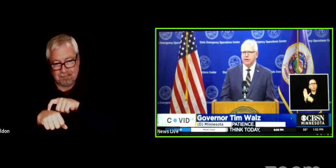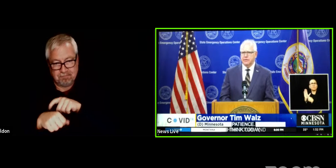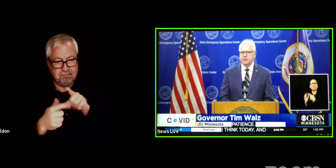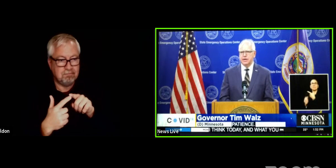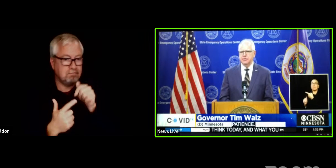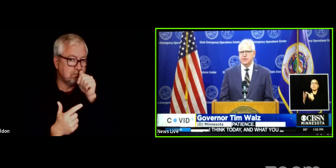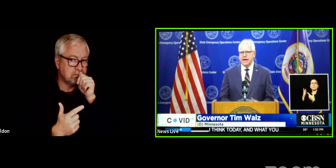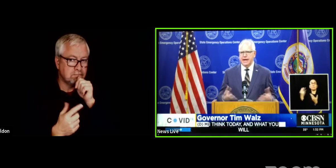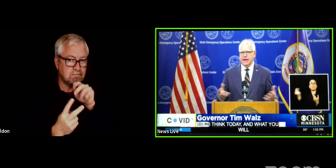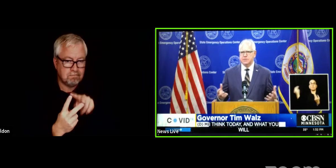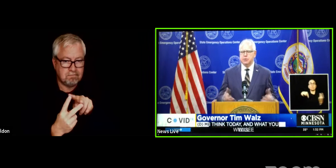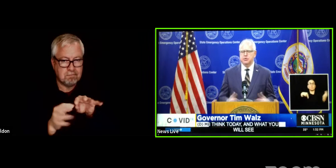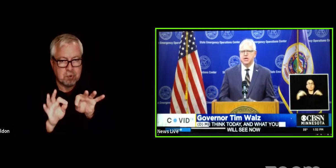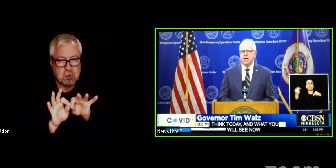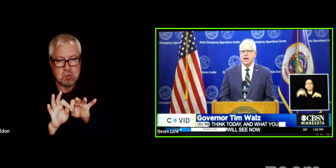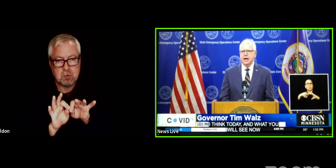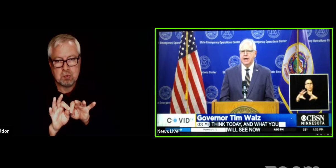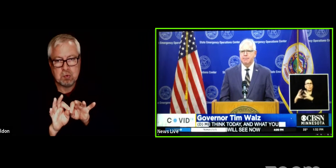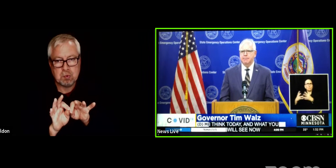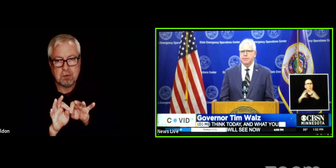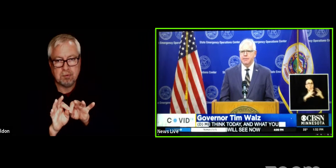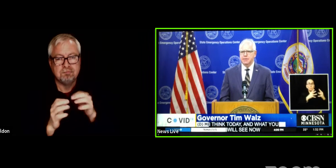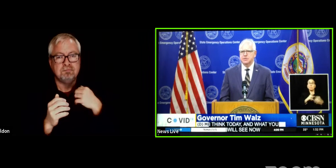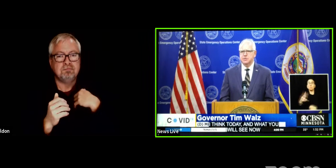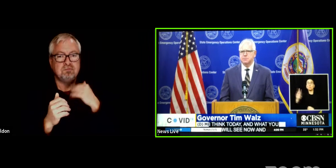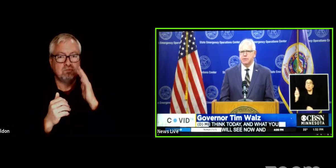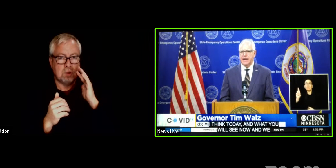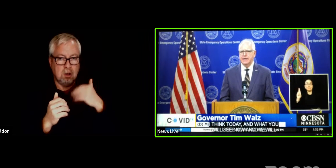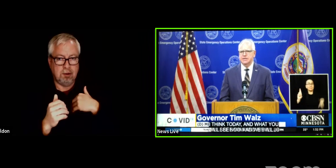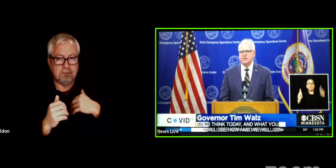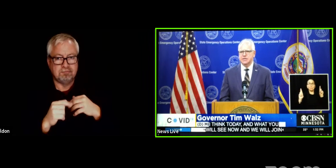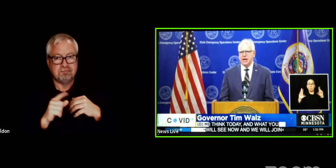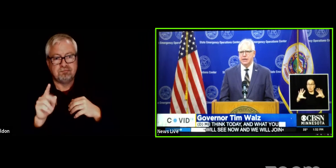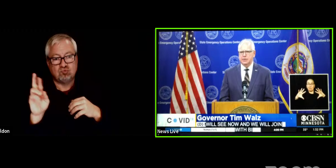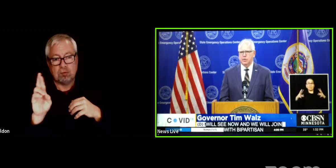LEGISLATORS AND EXPERTS THAT MINNESOTA'S PLAN IS SOLID.